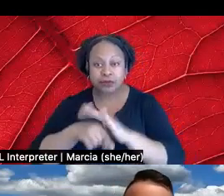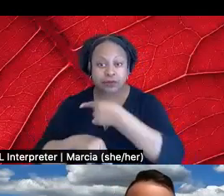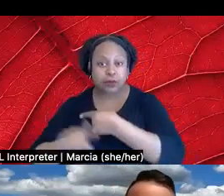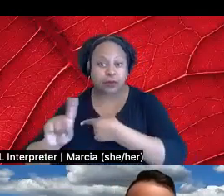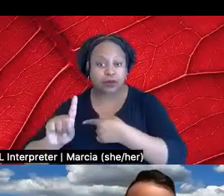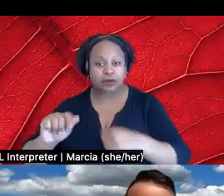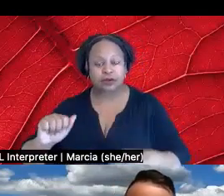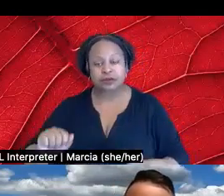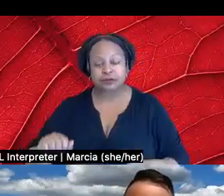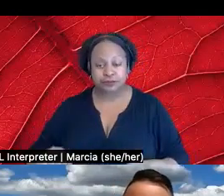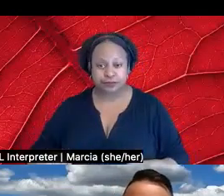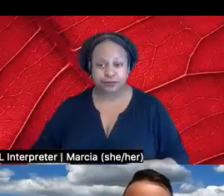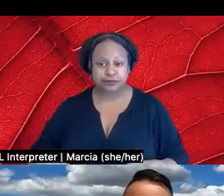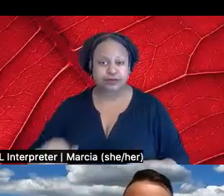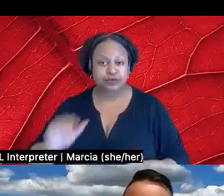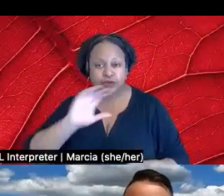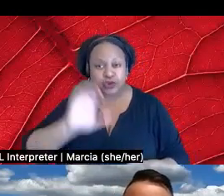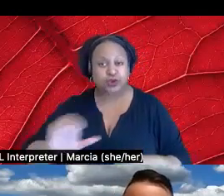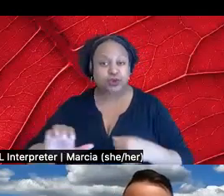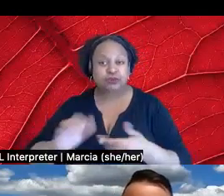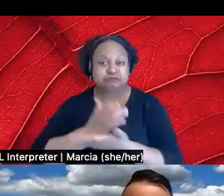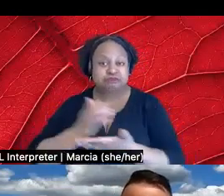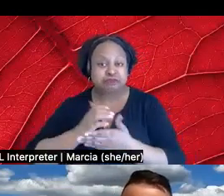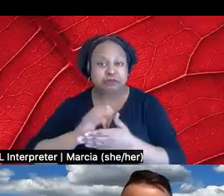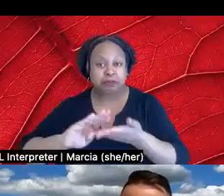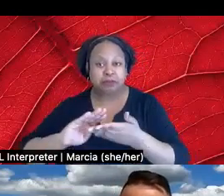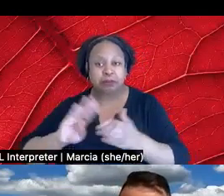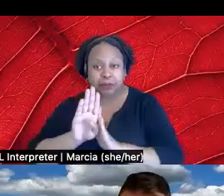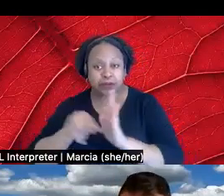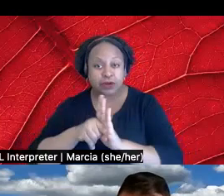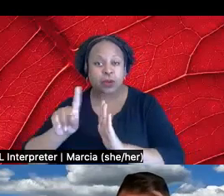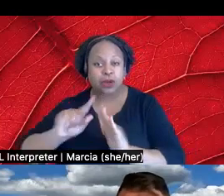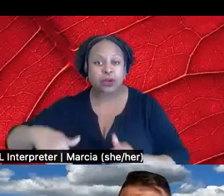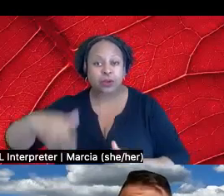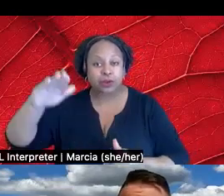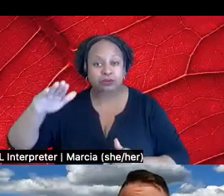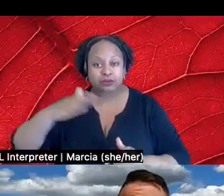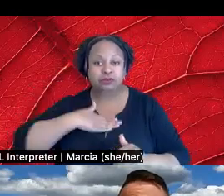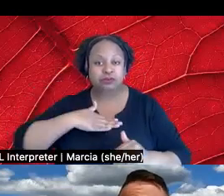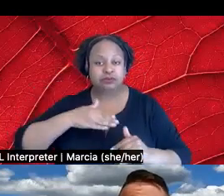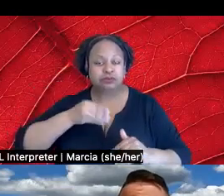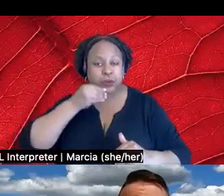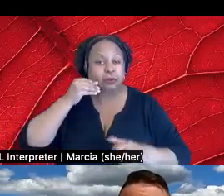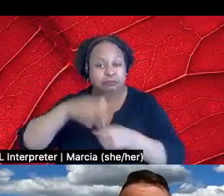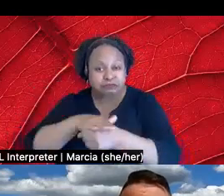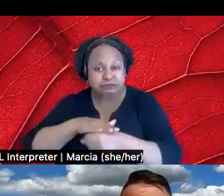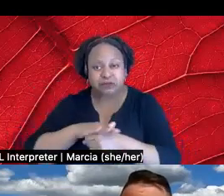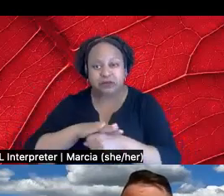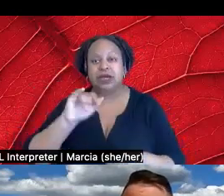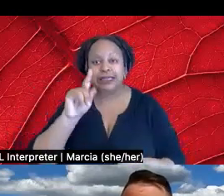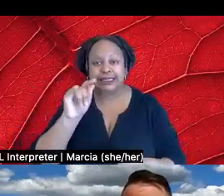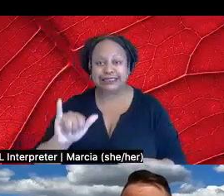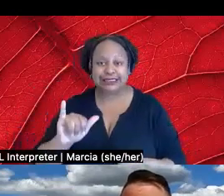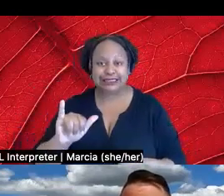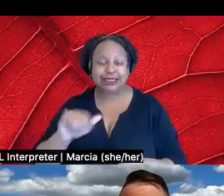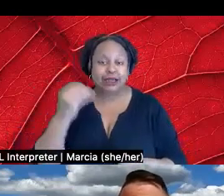in my zoom background from where I grew up around Lindsay, Ontario. I do hope you could stay for a few short minutes.